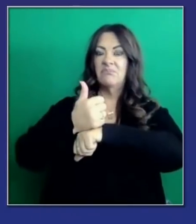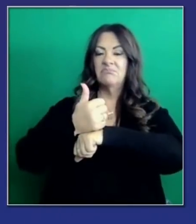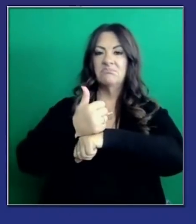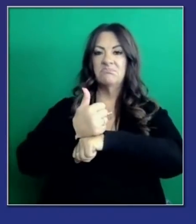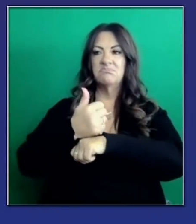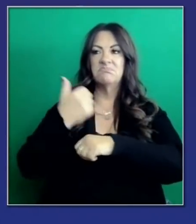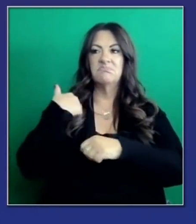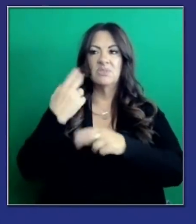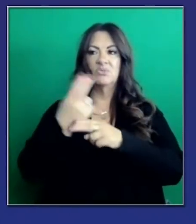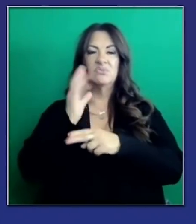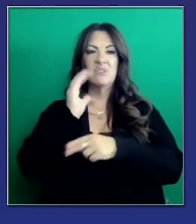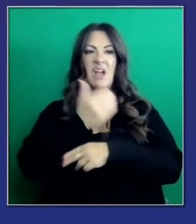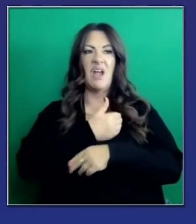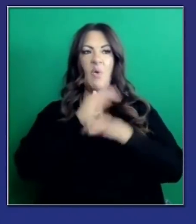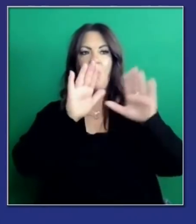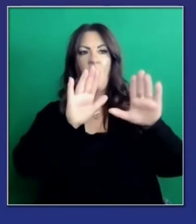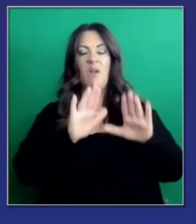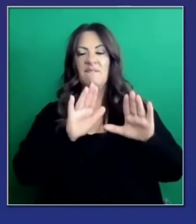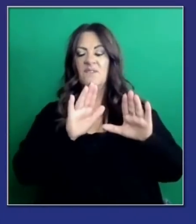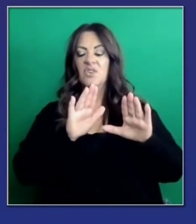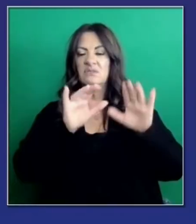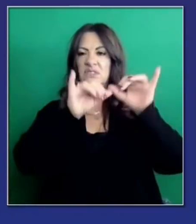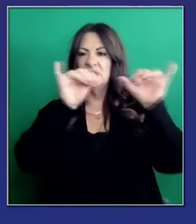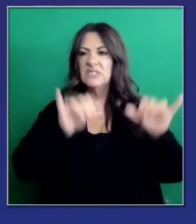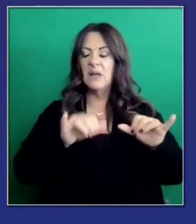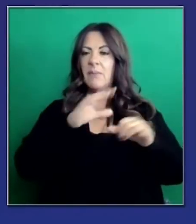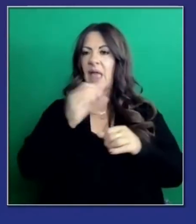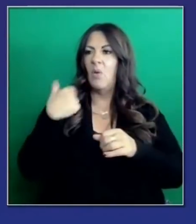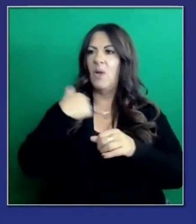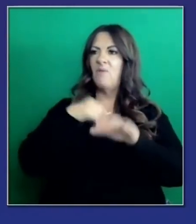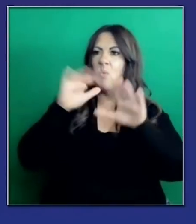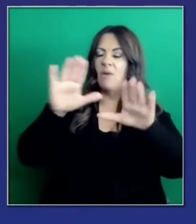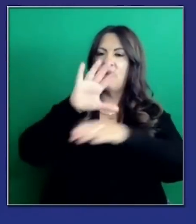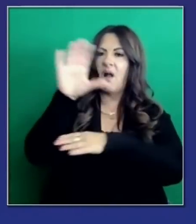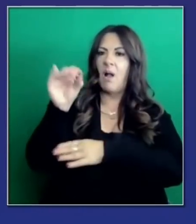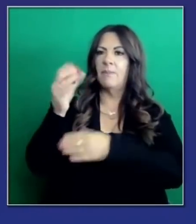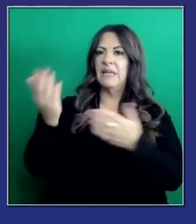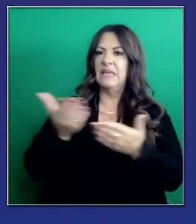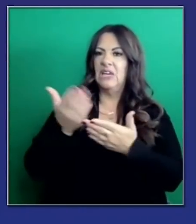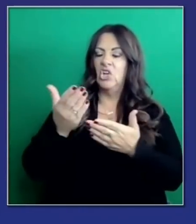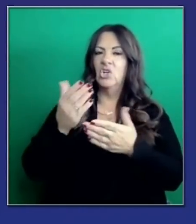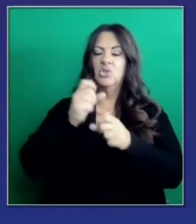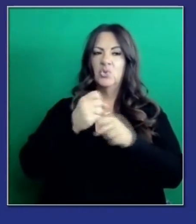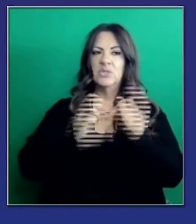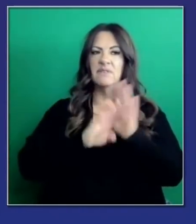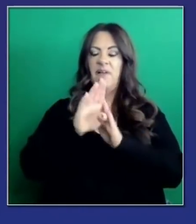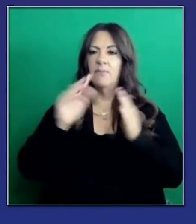THAT SAID, WE HAVE THE SOLUTION . THAT IS LEVERAGING, INNOVATION , LEVERING SOME OF CALIFORNIA'S